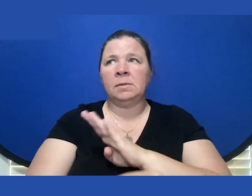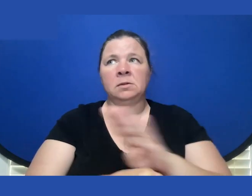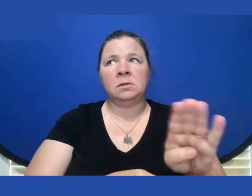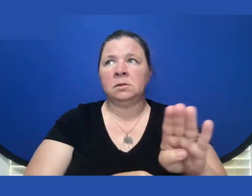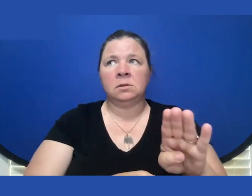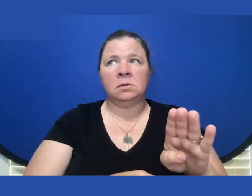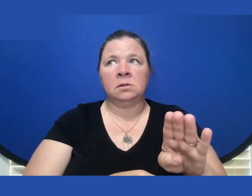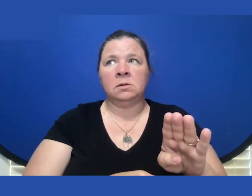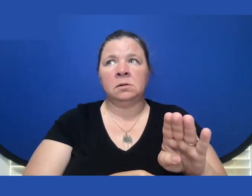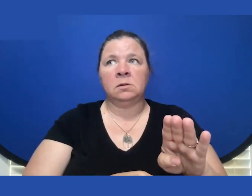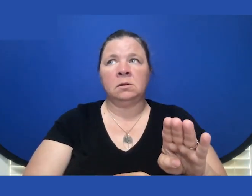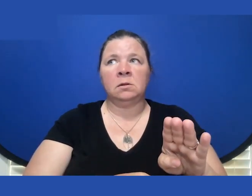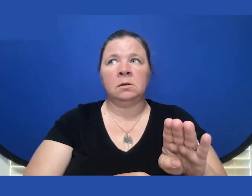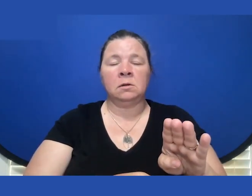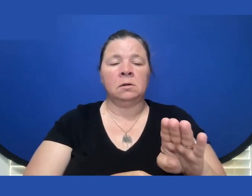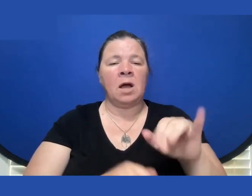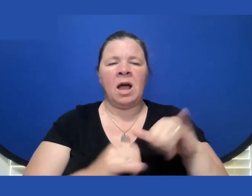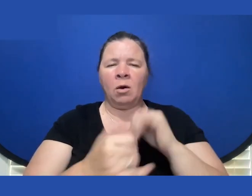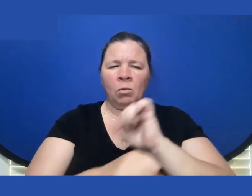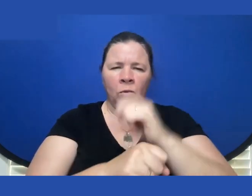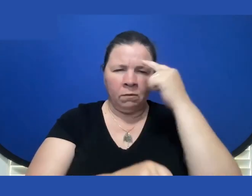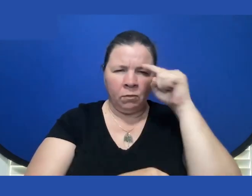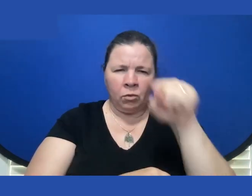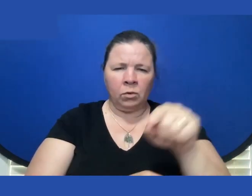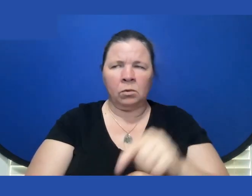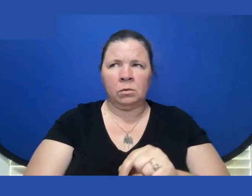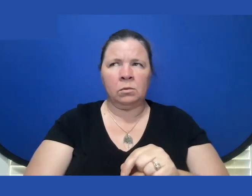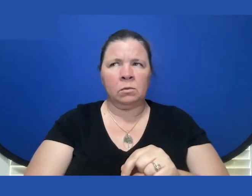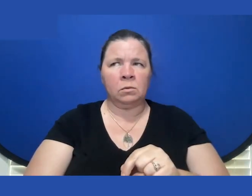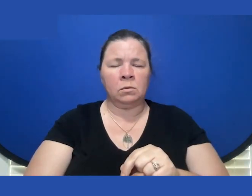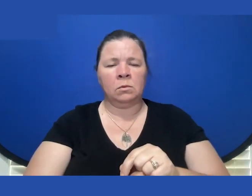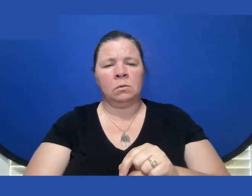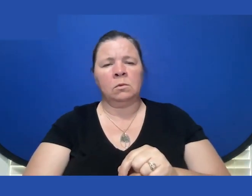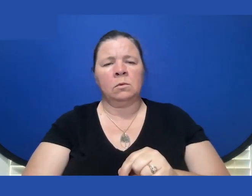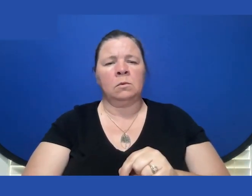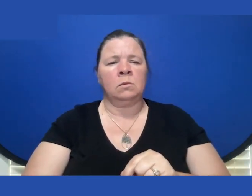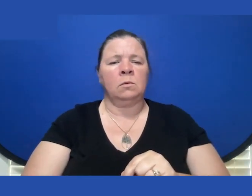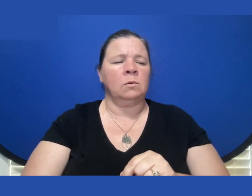How did that all work out for you? No.